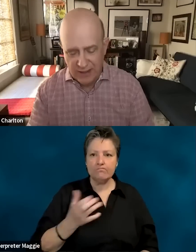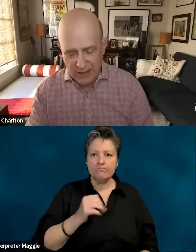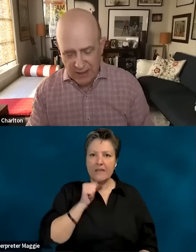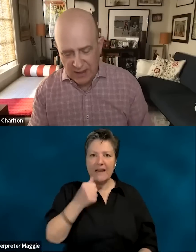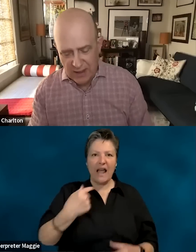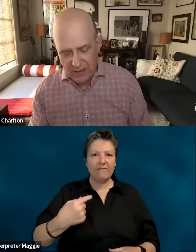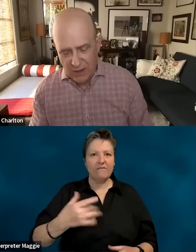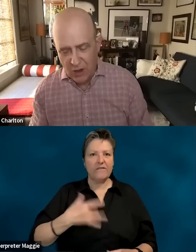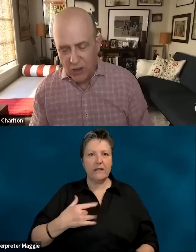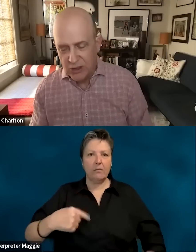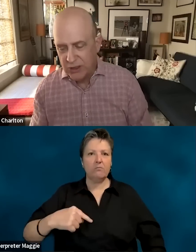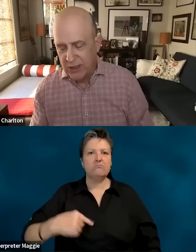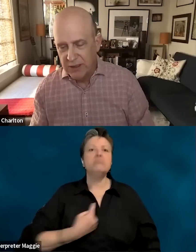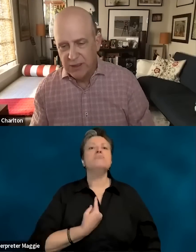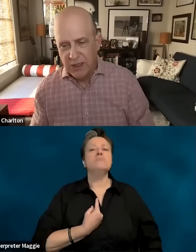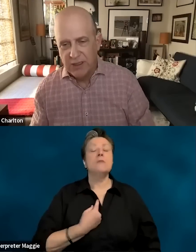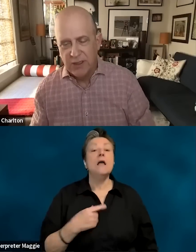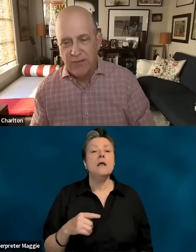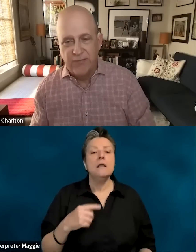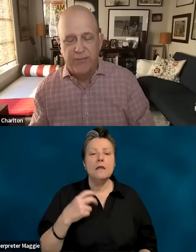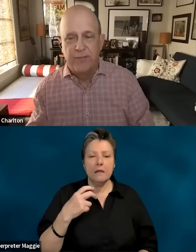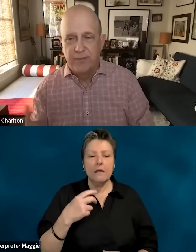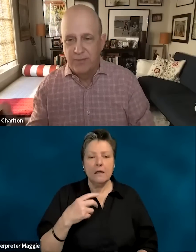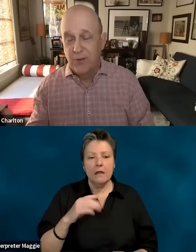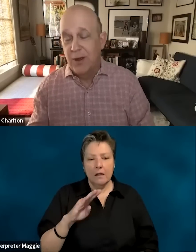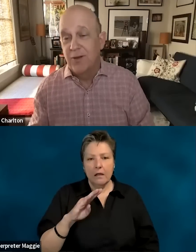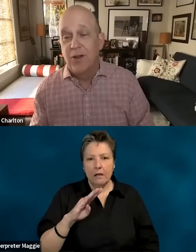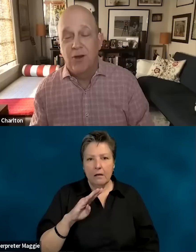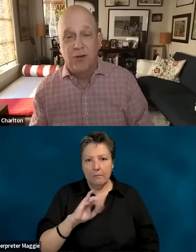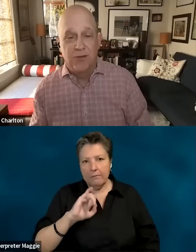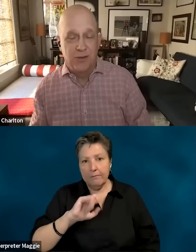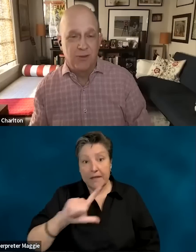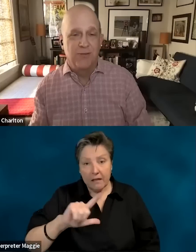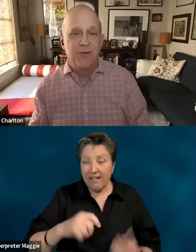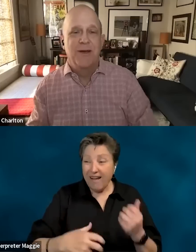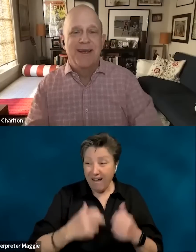I think that the hardest thing is because I've been around a lot longer than the two of you,